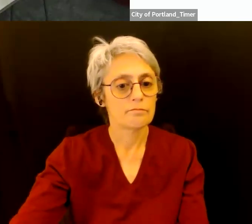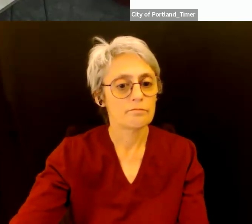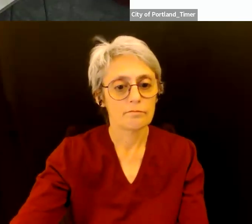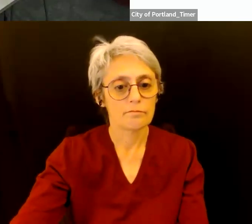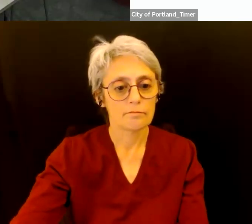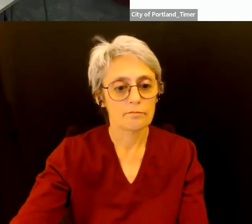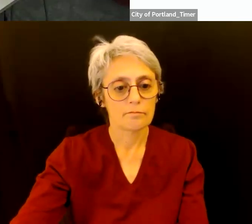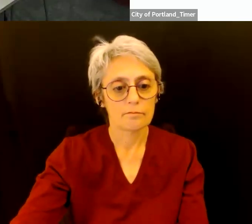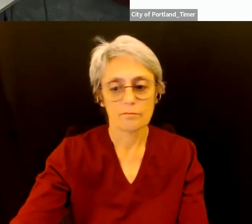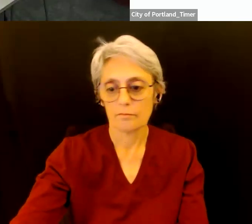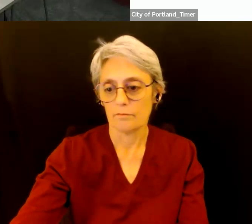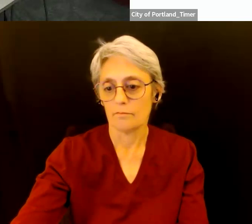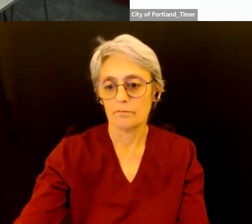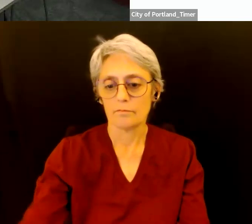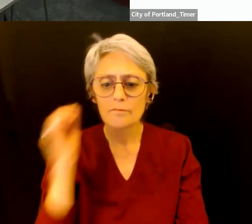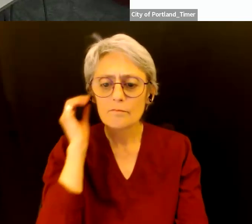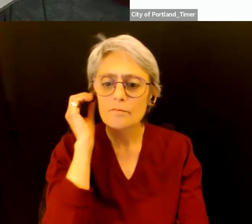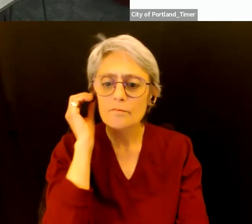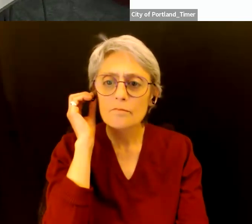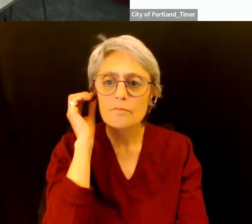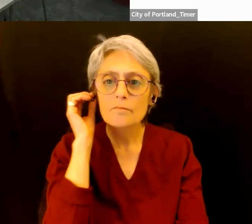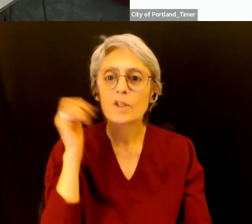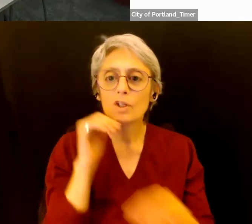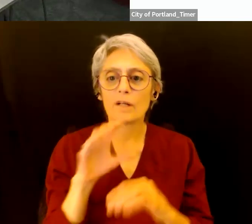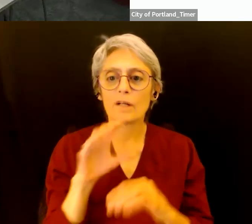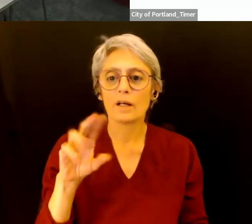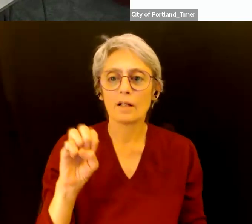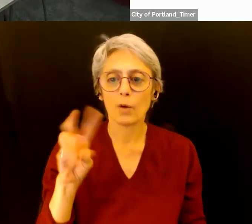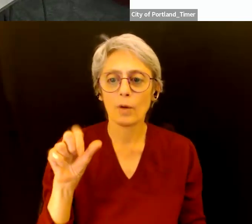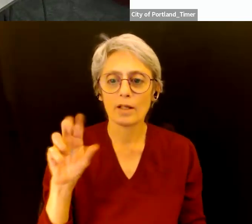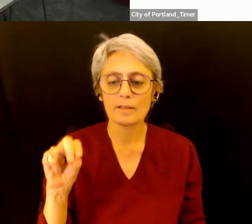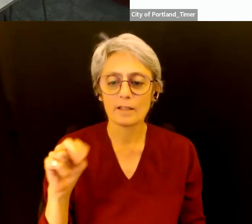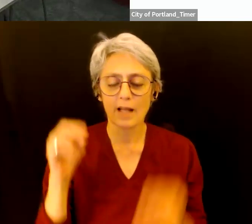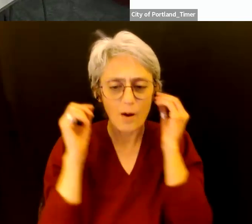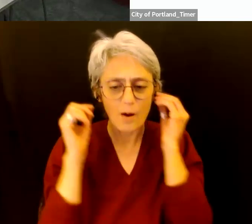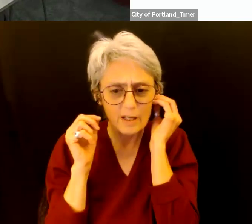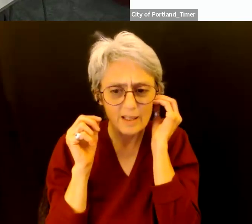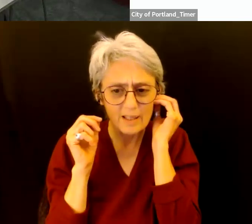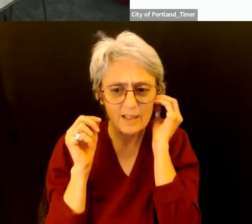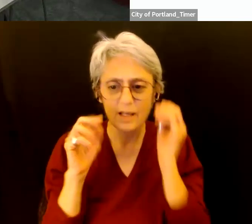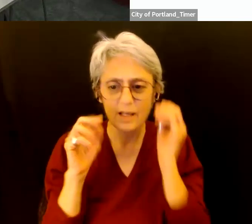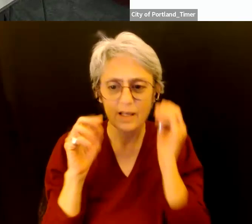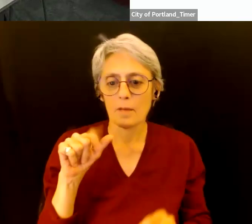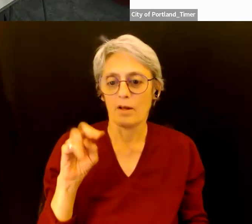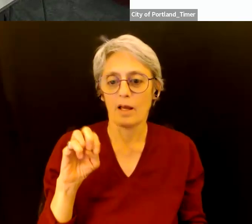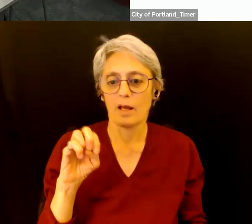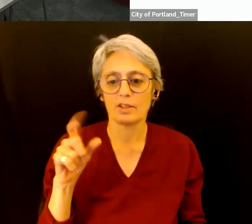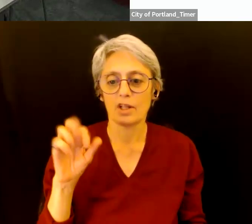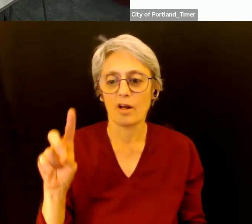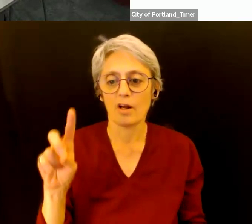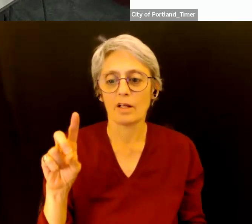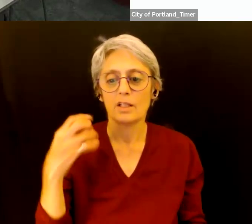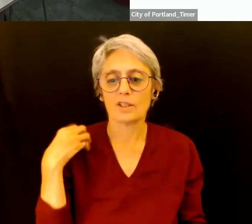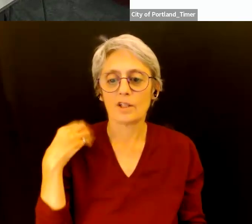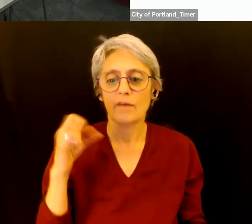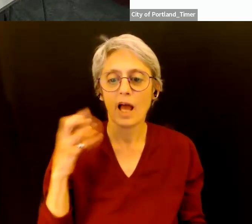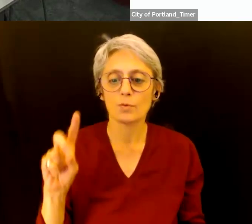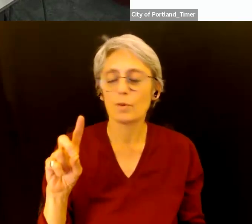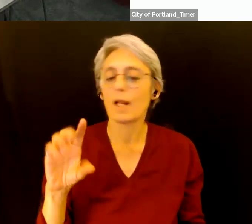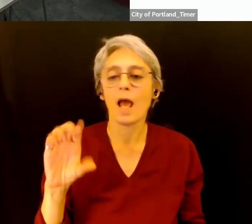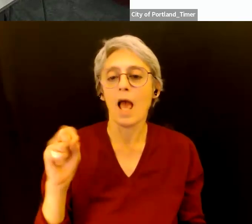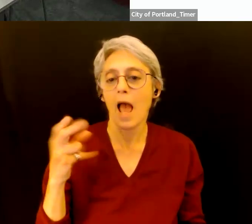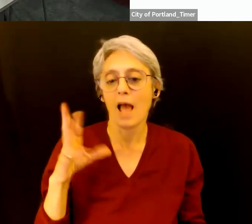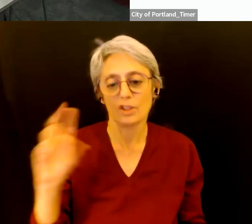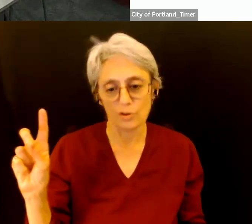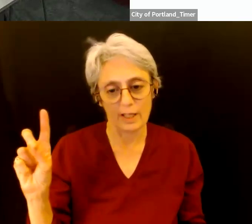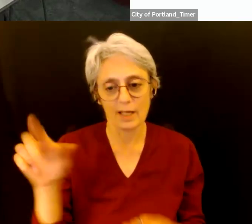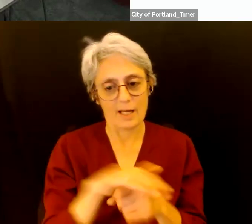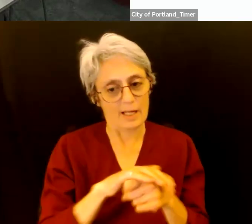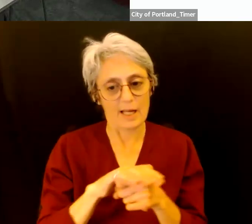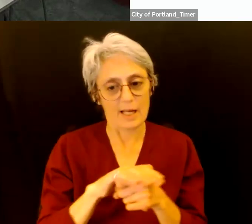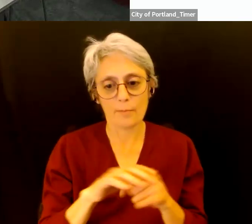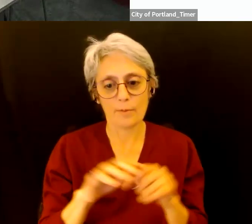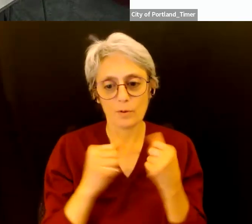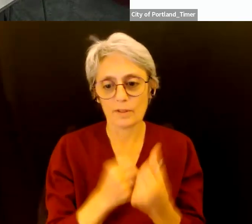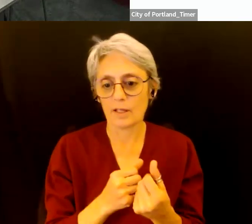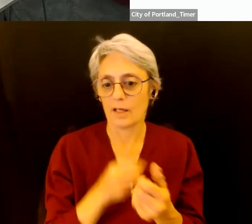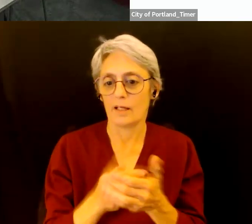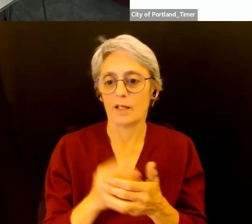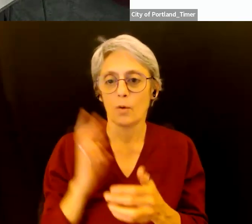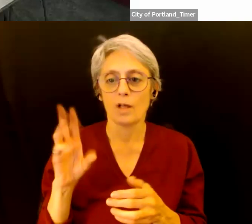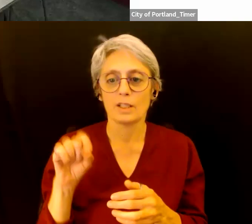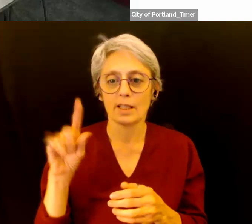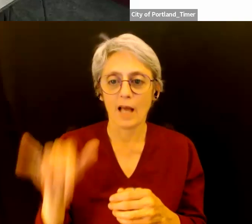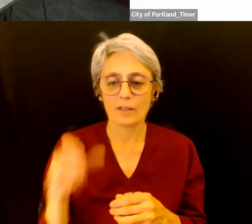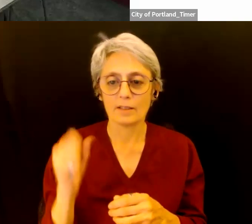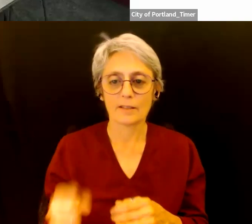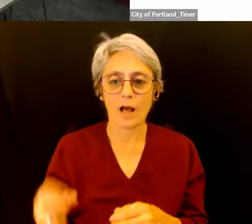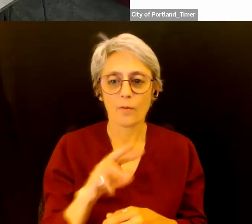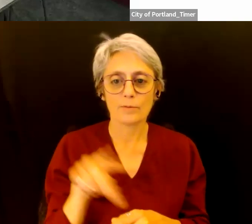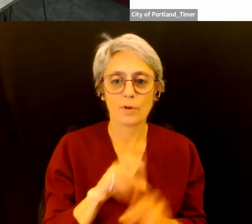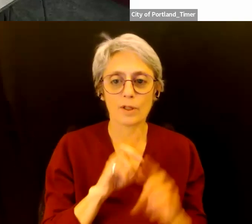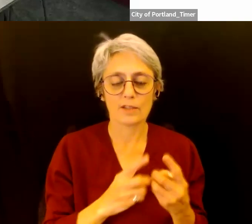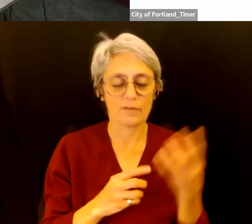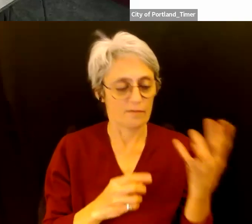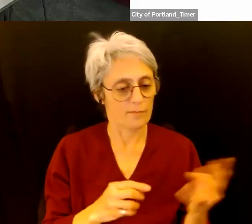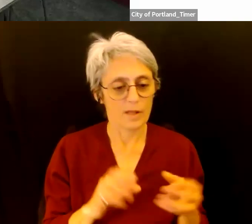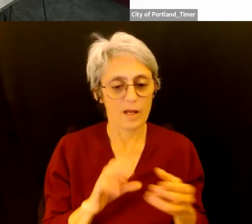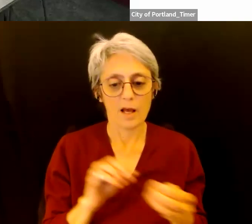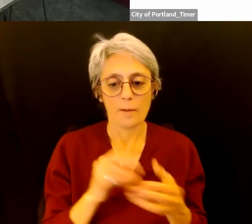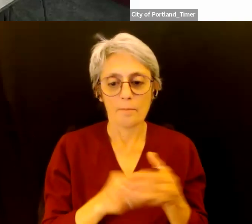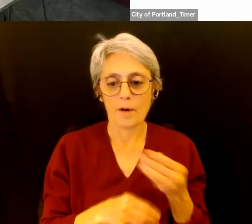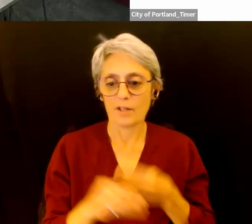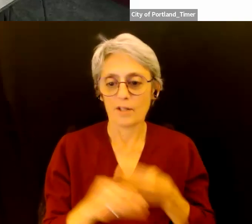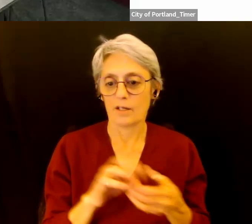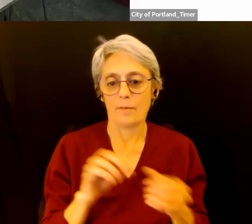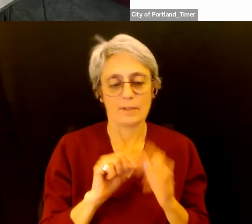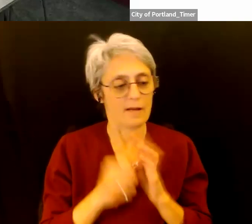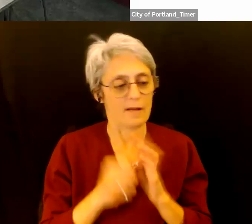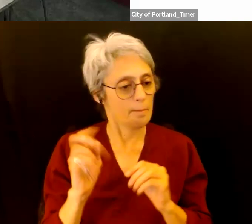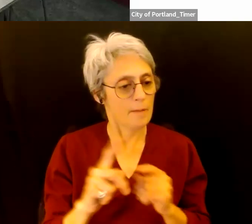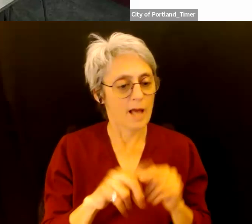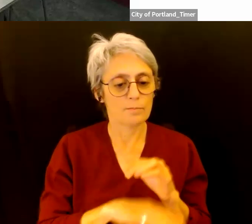Good evening, Mayor Wilson and members of the city council My name is Marianne Fitzgerald, and I'm the chair of the Ash Creek Crestwood Neighborhood Association, which borders on Washington County and Southwest Portland, District 4 Our budget comments emphasize back to basics and community safety and livability.